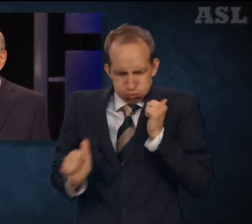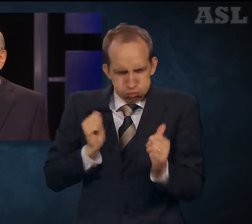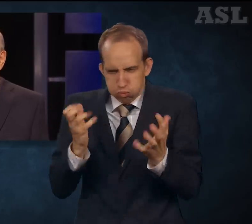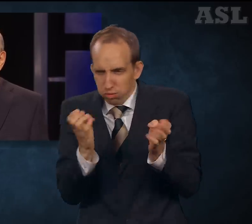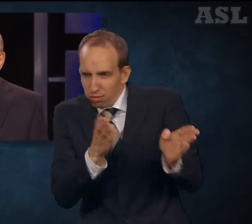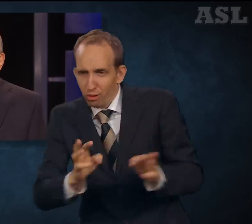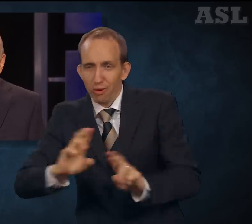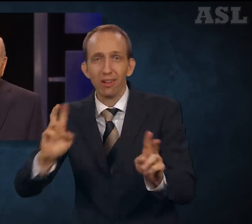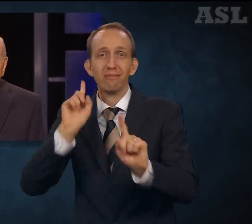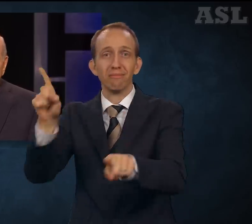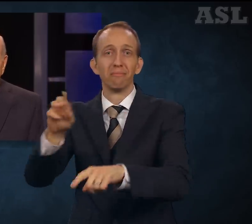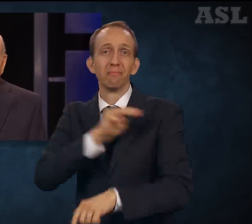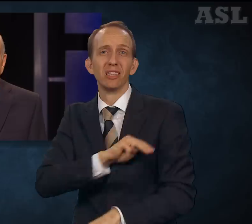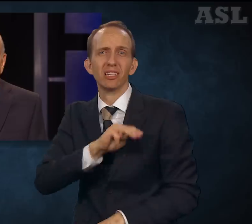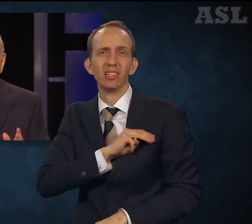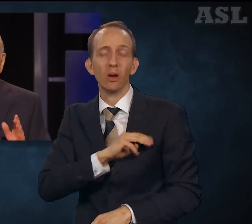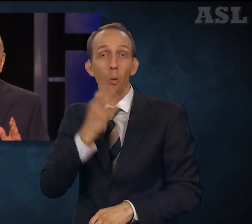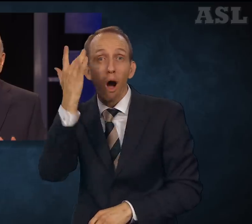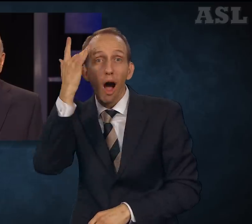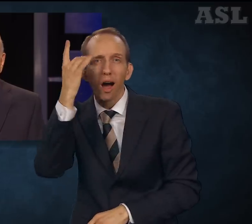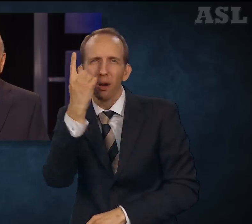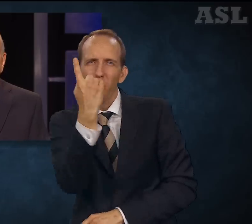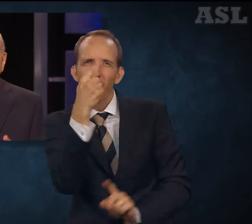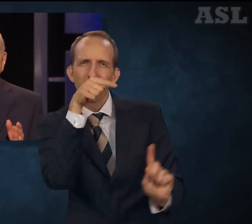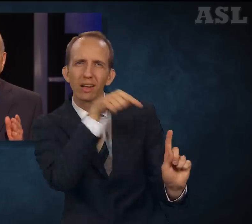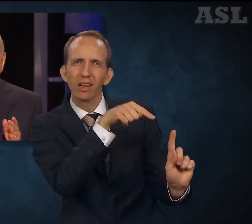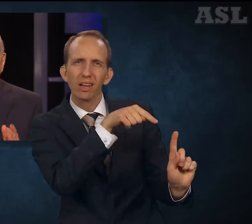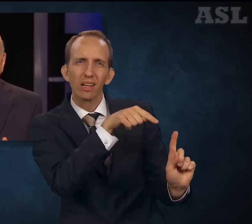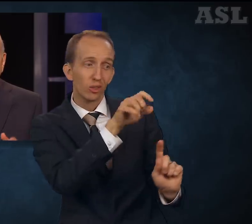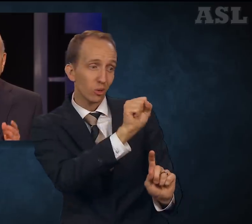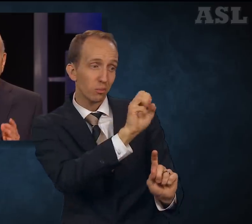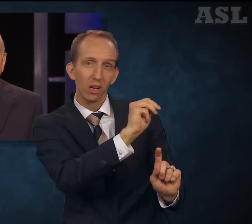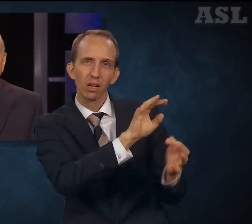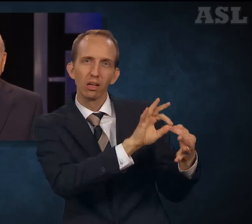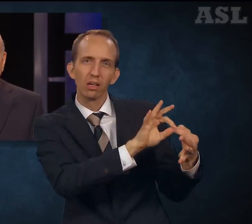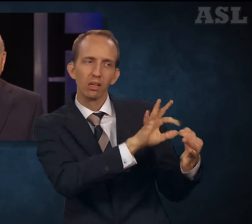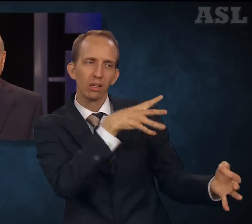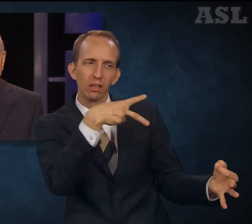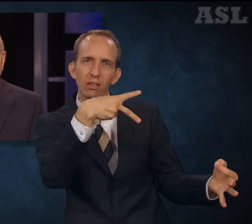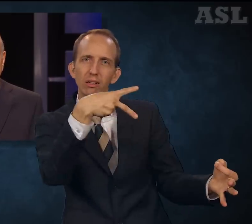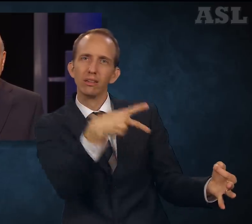MISSION!